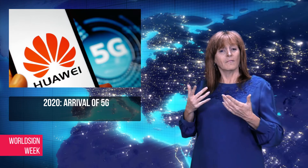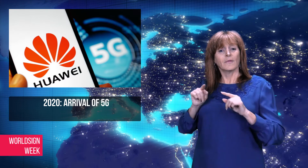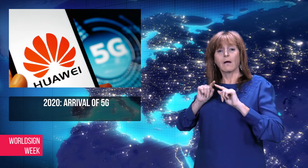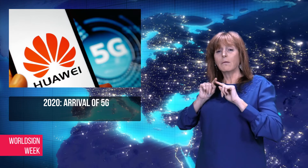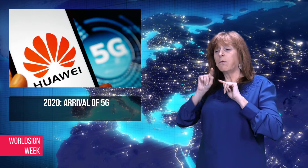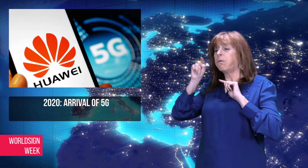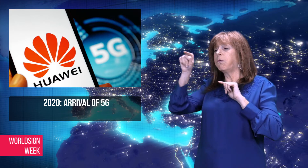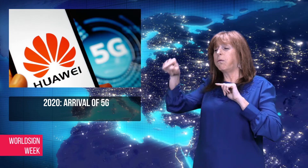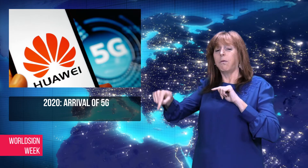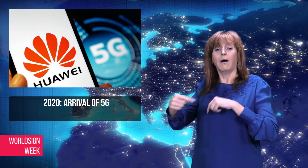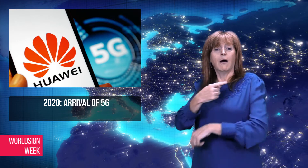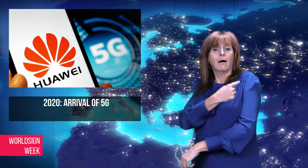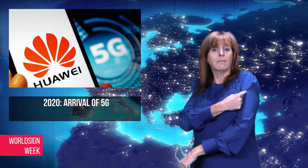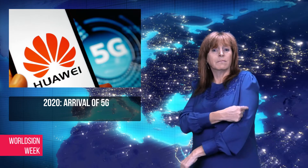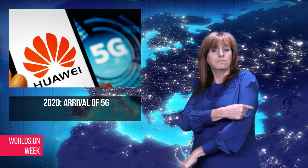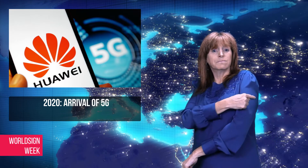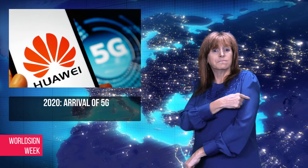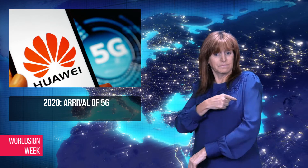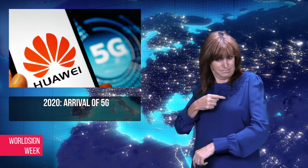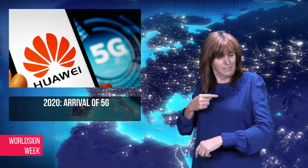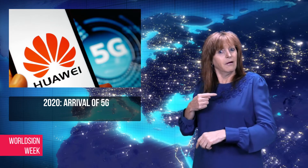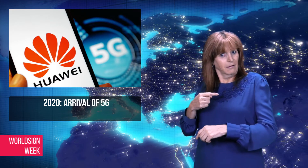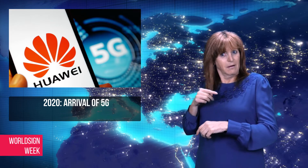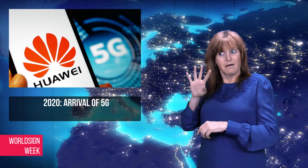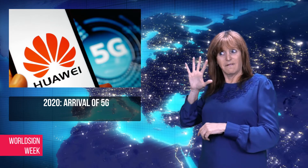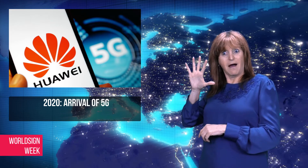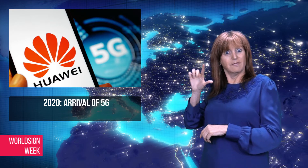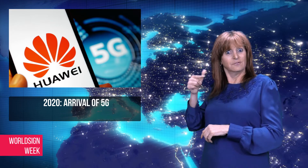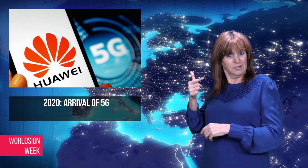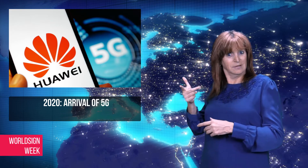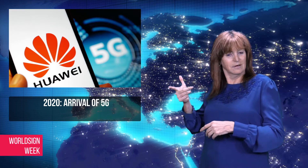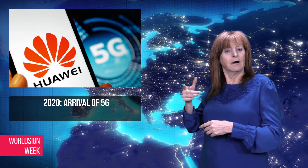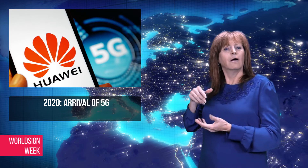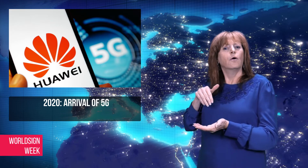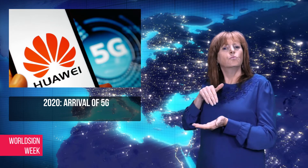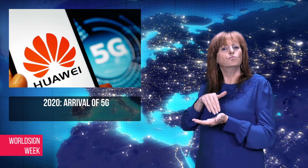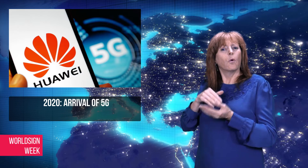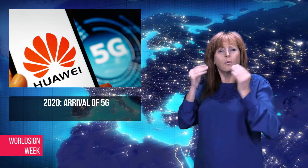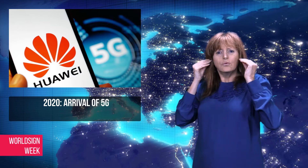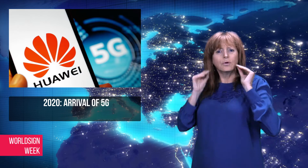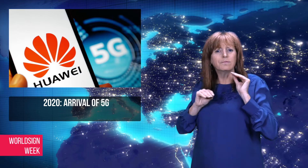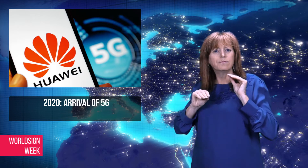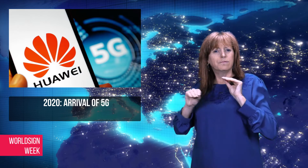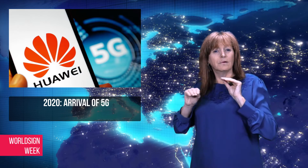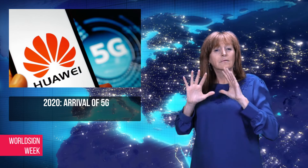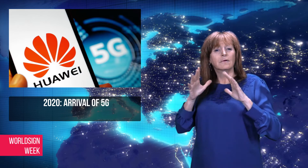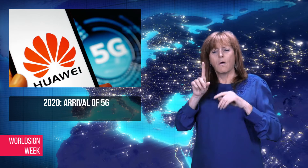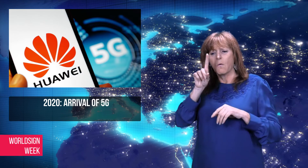kilometers away could even run robots to operate in